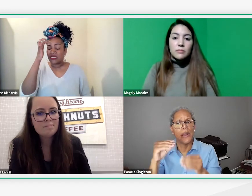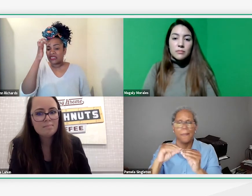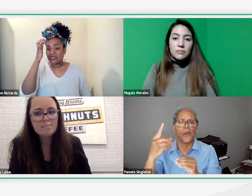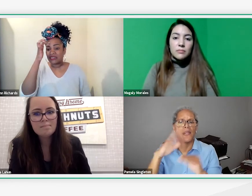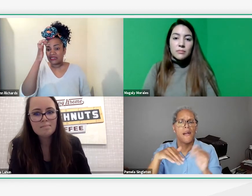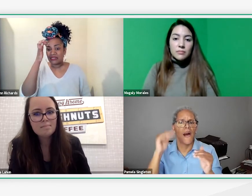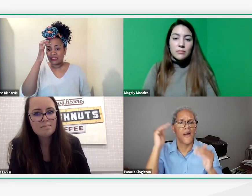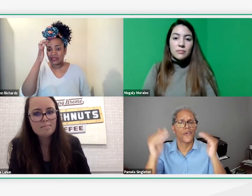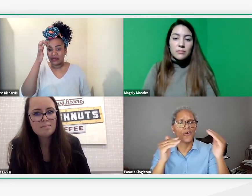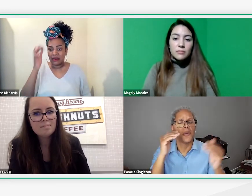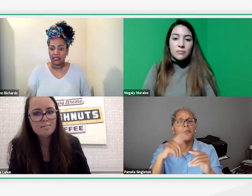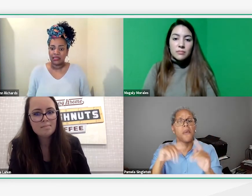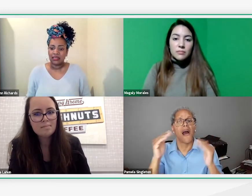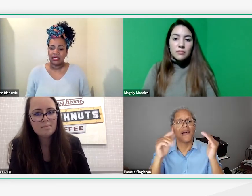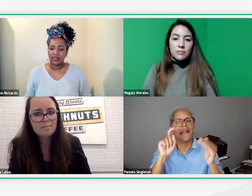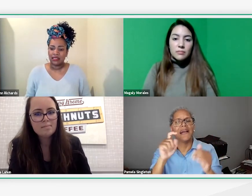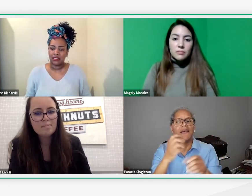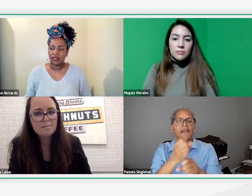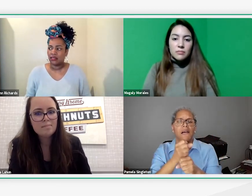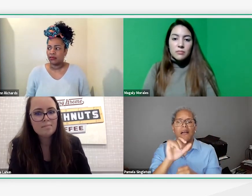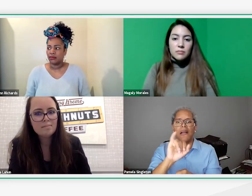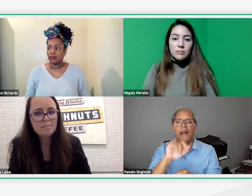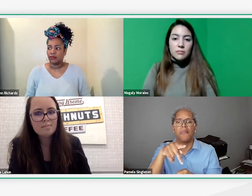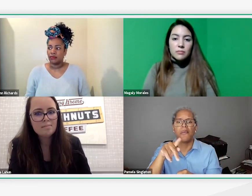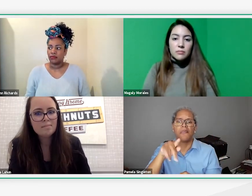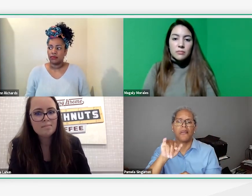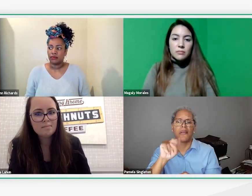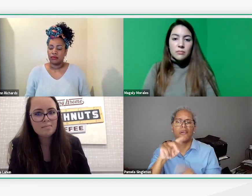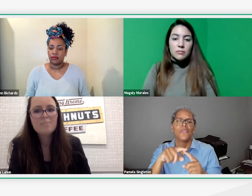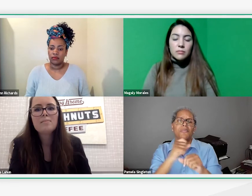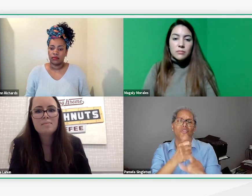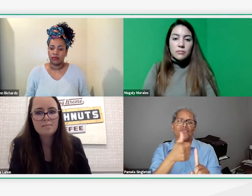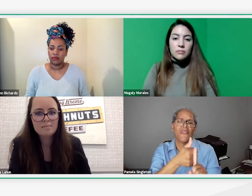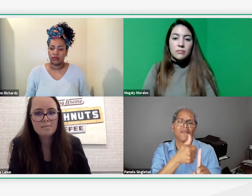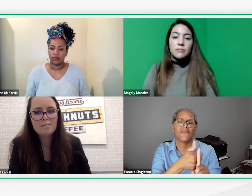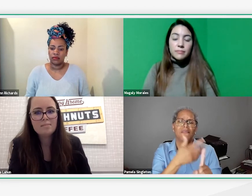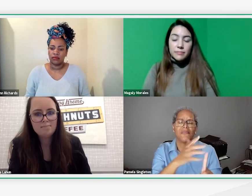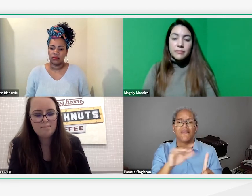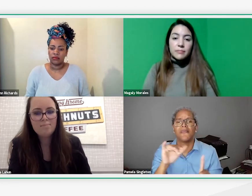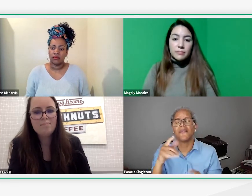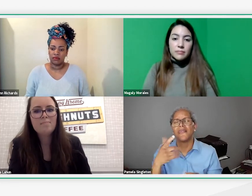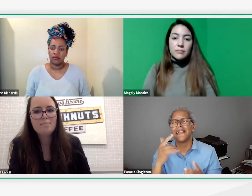which is a lot more concerning. I mean it's higher than adults.